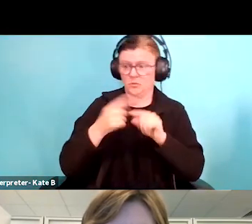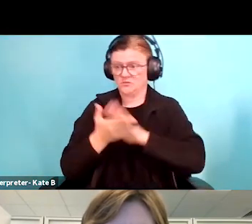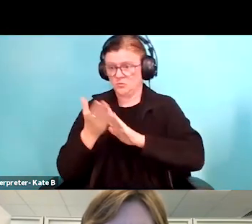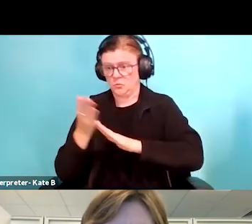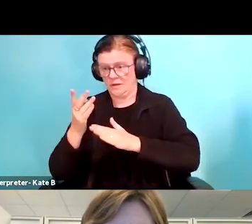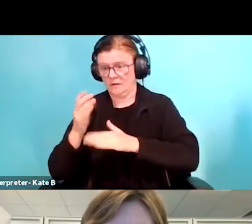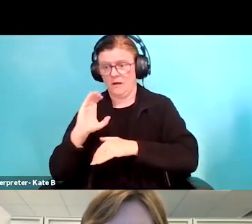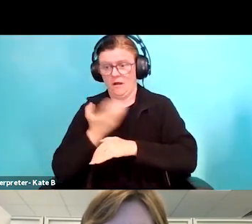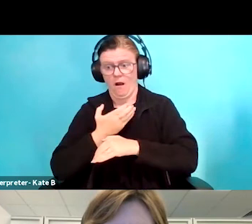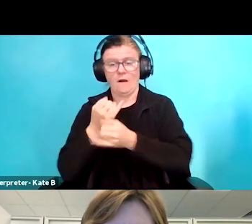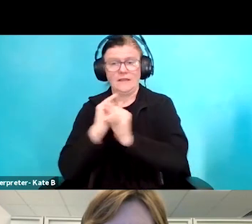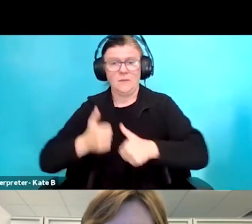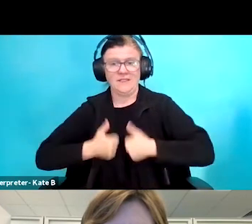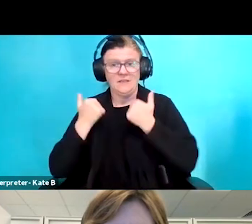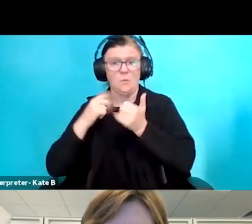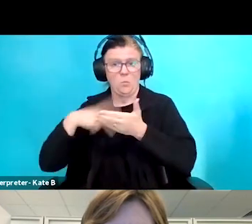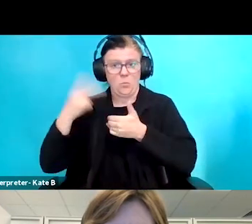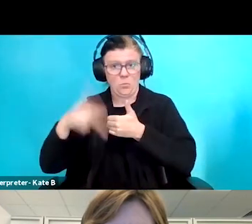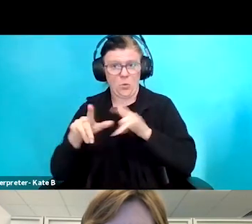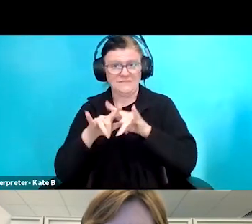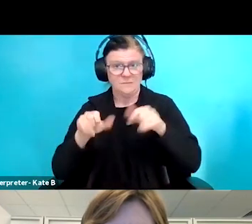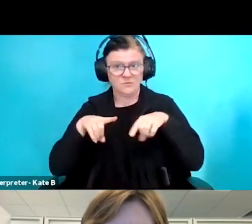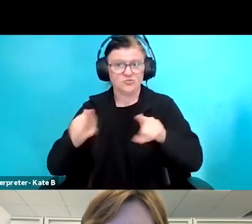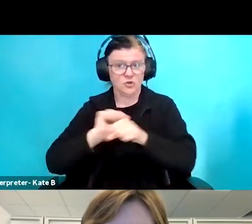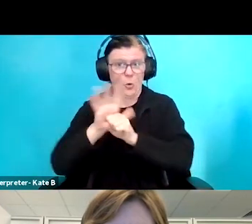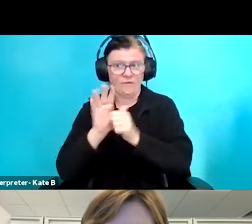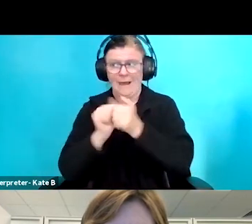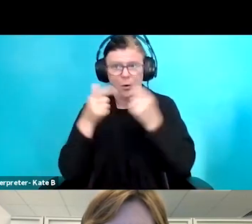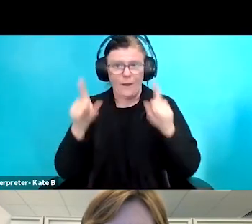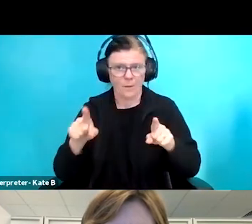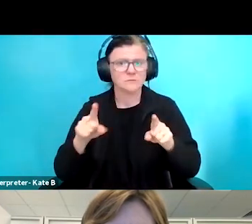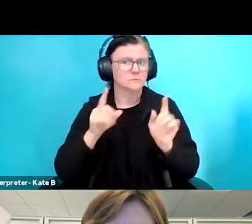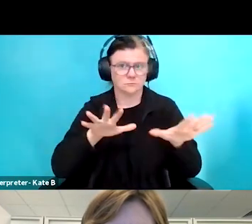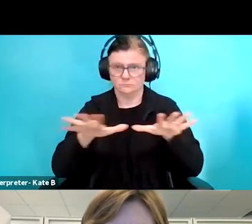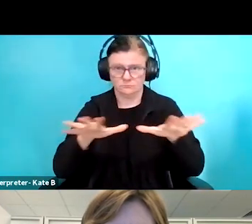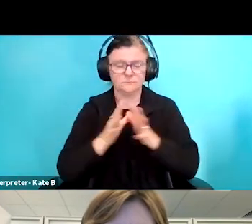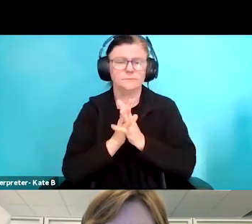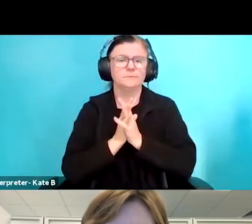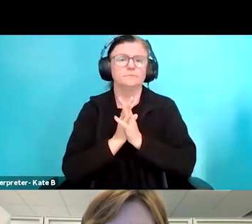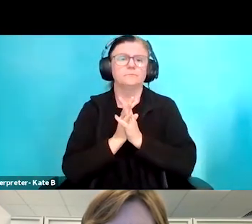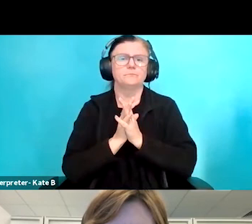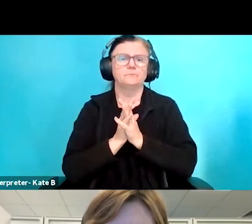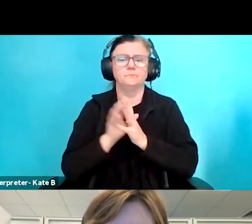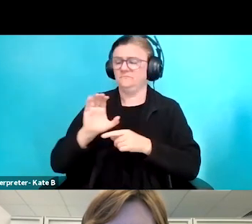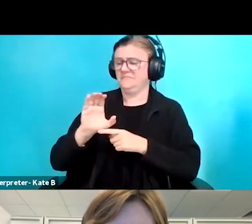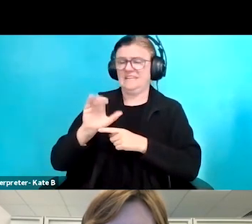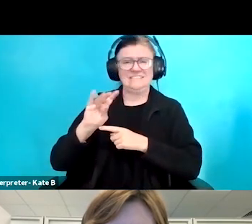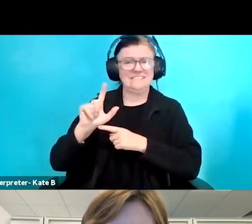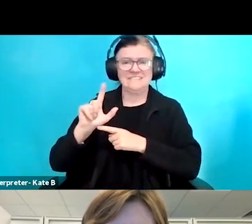you know how did that continue on and still seamlessly supported one another